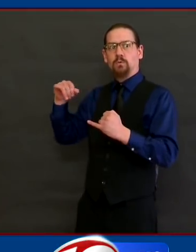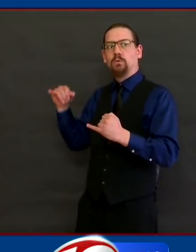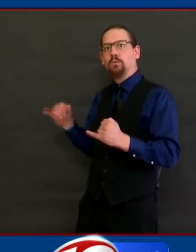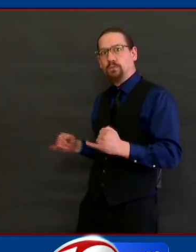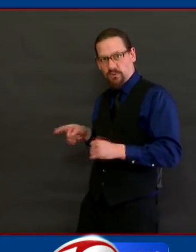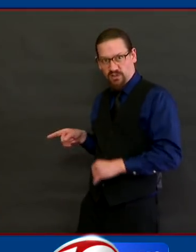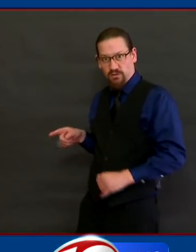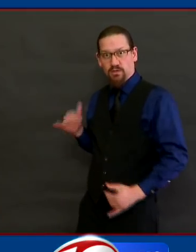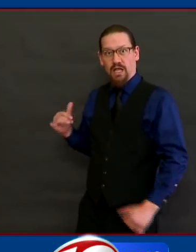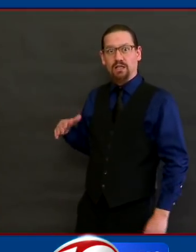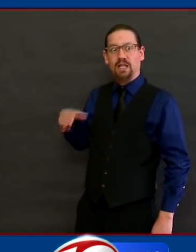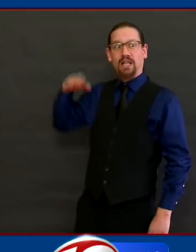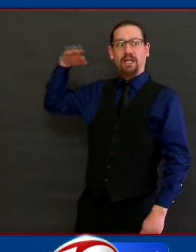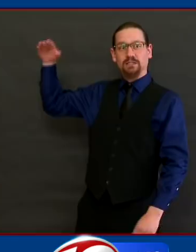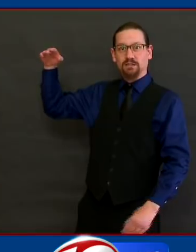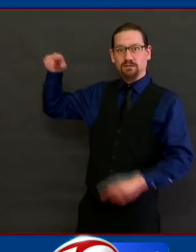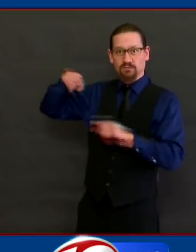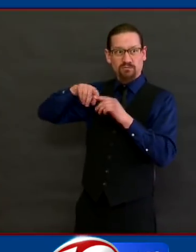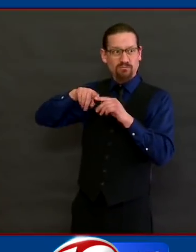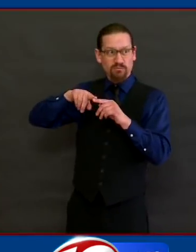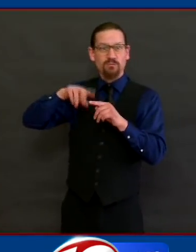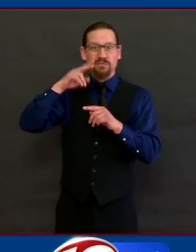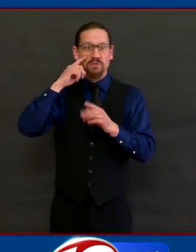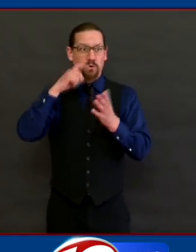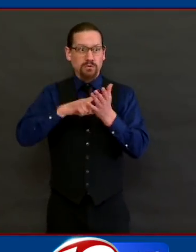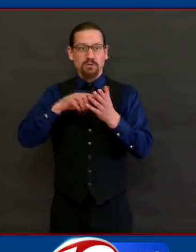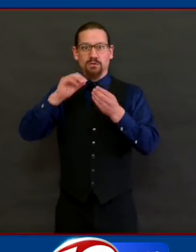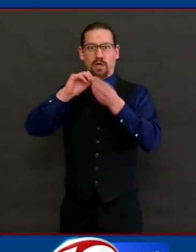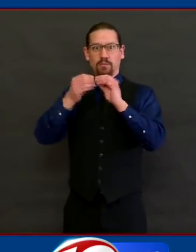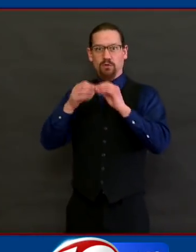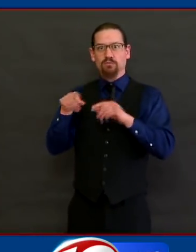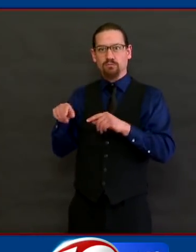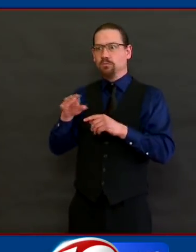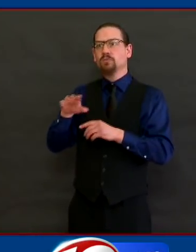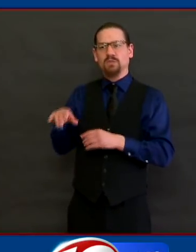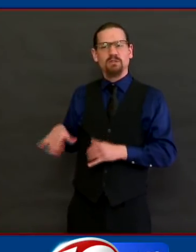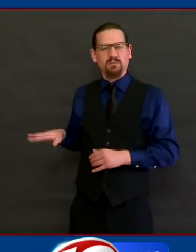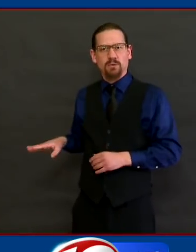GOOD JOB OF ADHERING TO THAT. WE THINK THE PEAK WILL BE AROUND